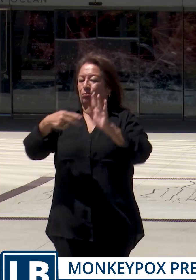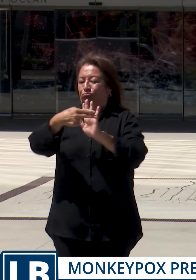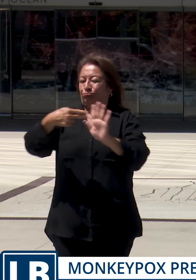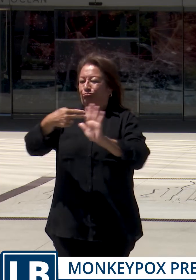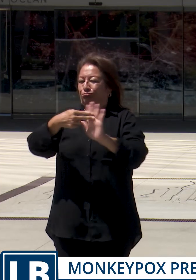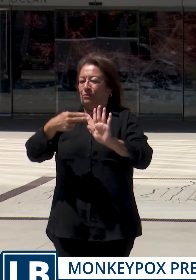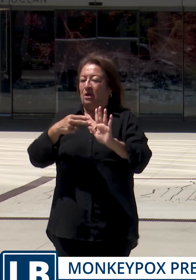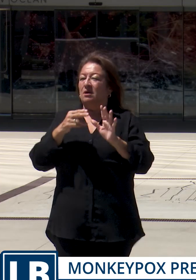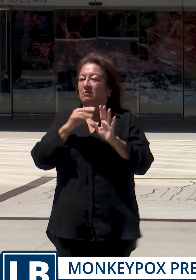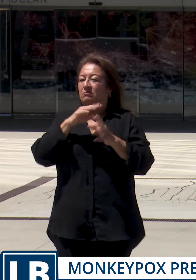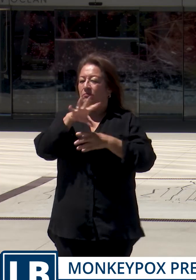and it's the vast majority